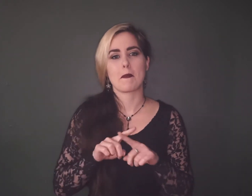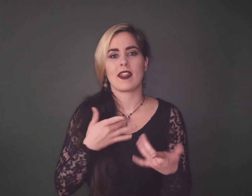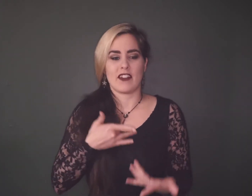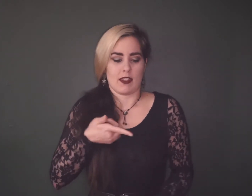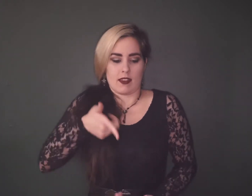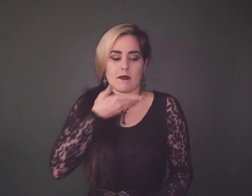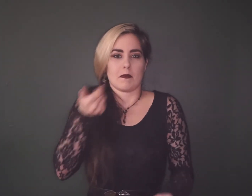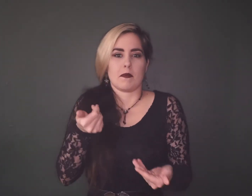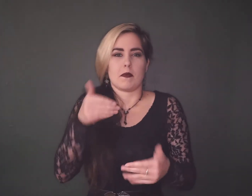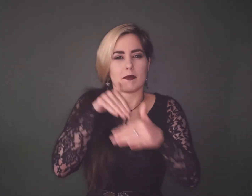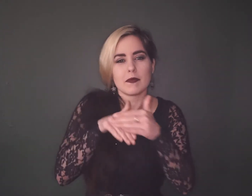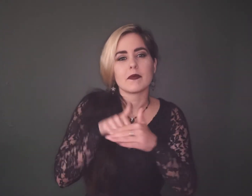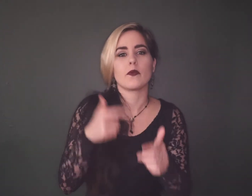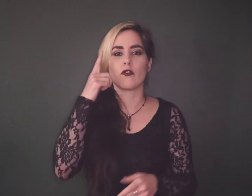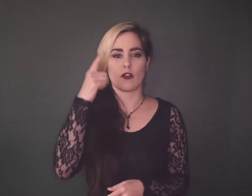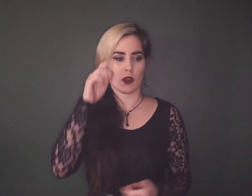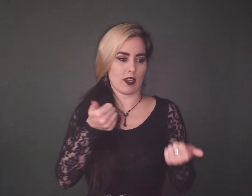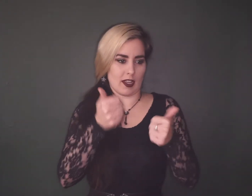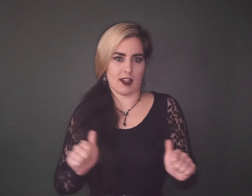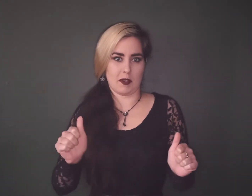But I feel that using ASL creates better access for any Deaf viewers.